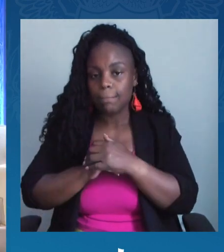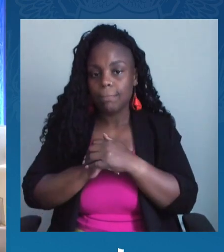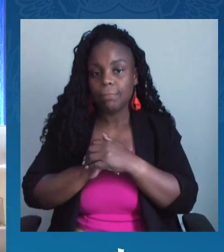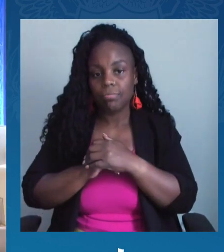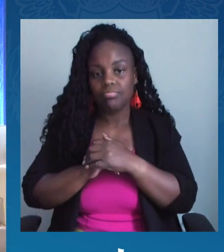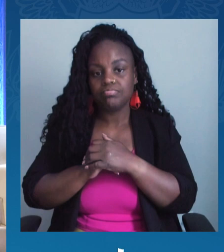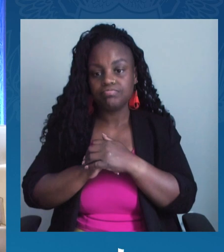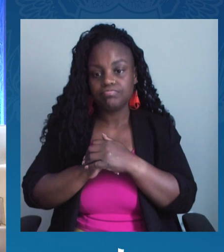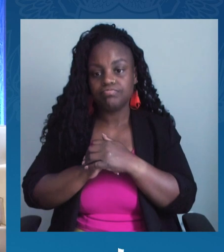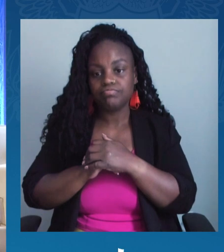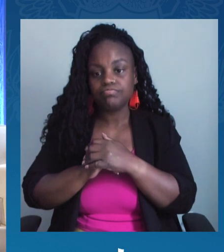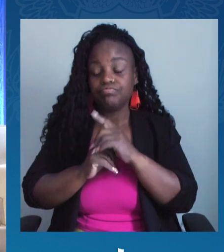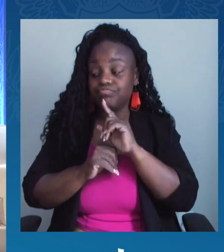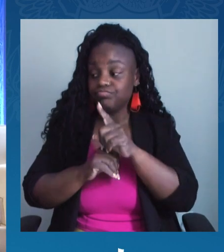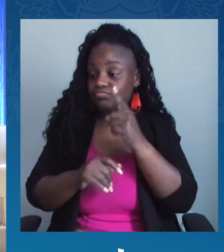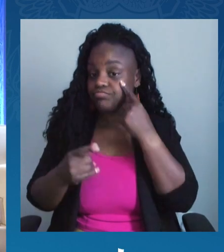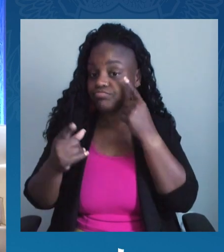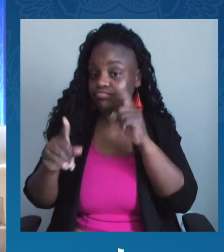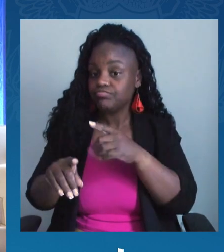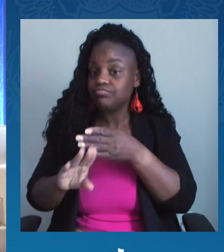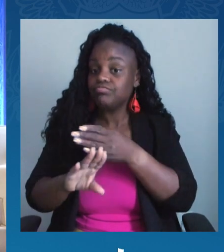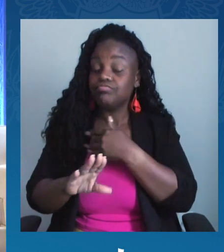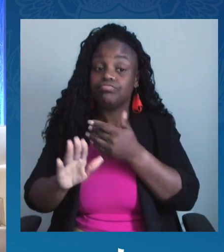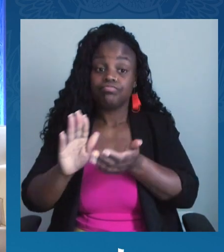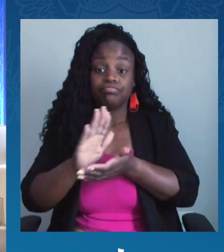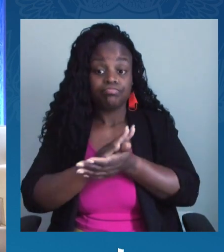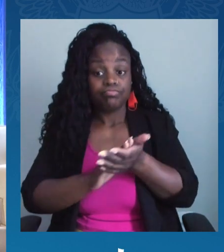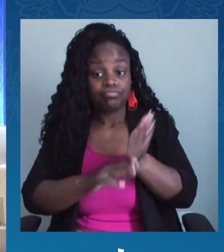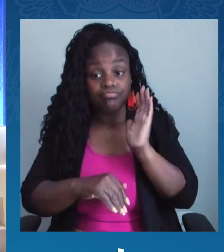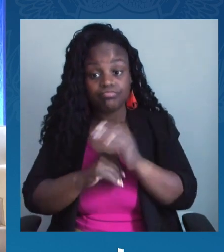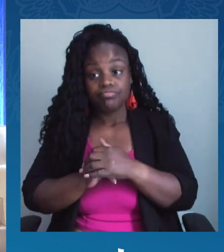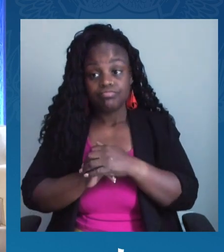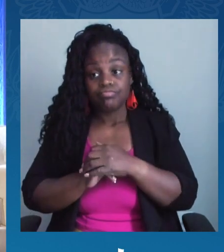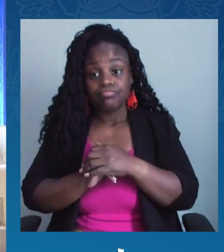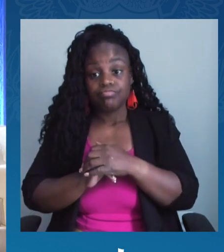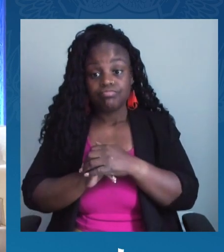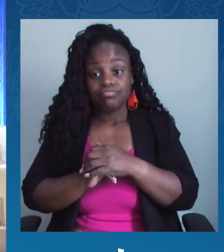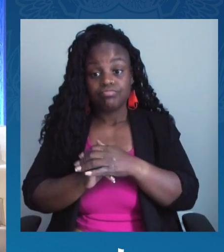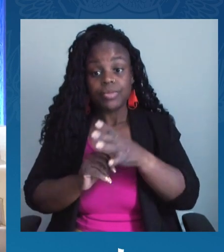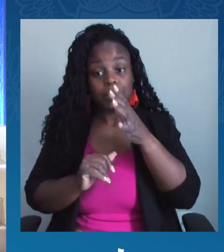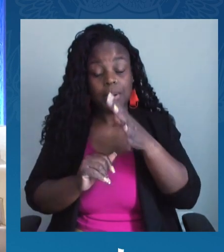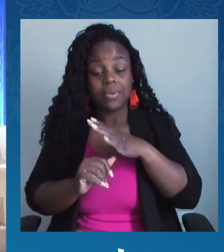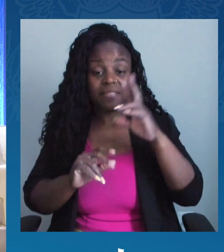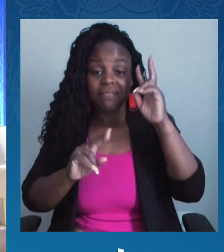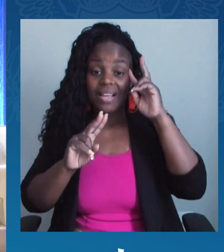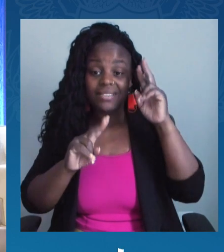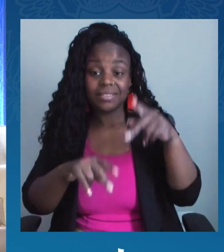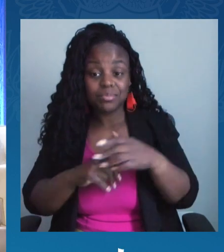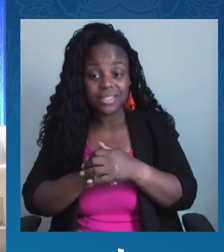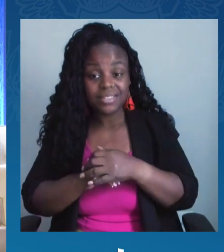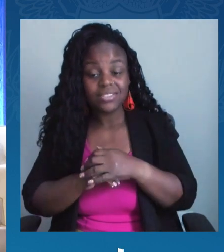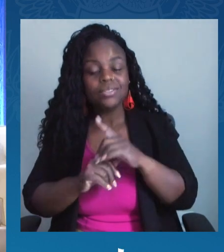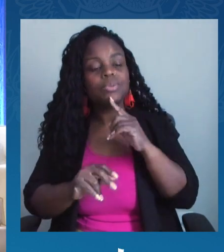Before we get out of here, Madam Vice President, there I mentioned one earlier. I mentioned William Barnes,